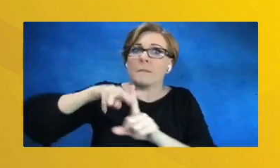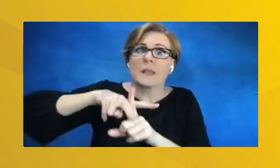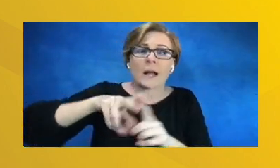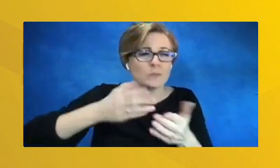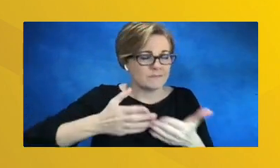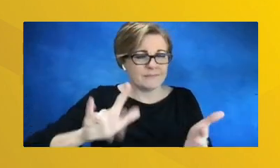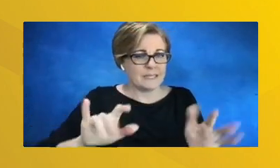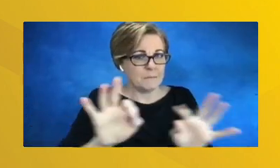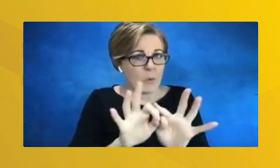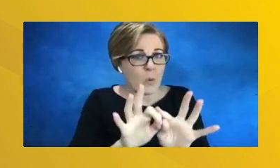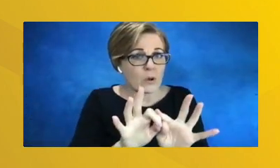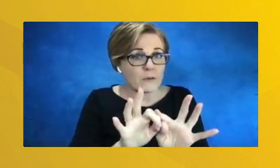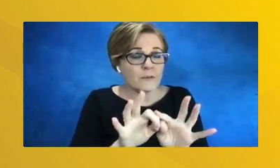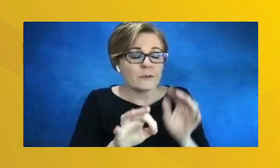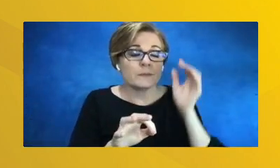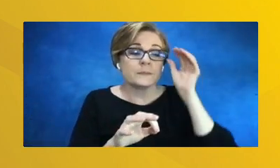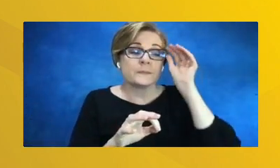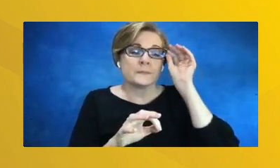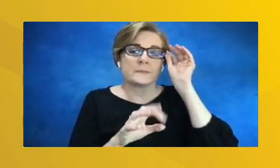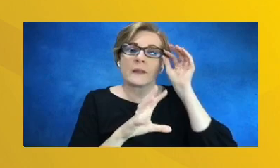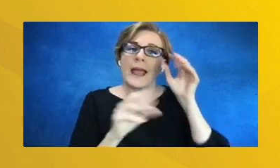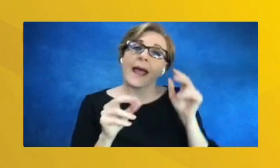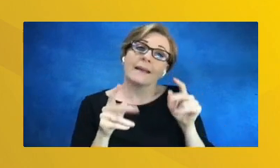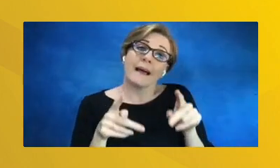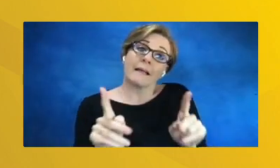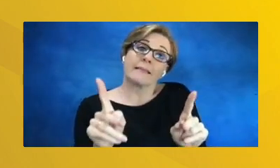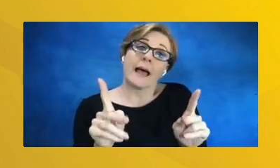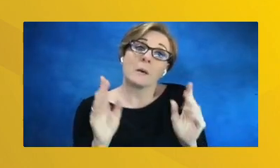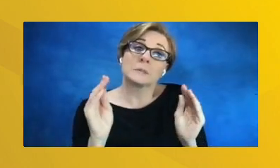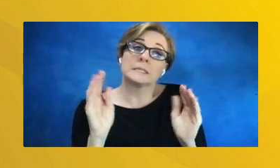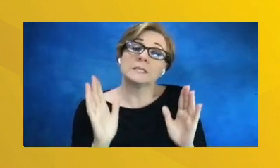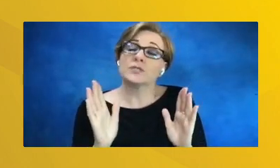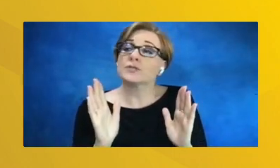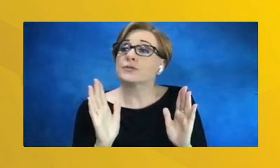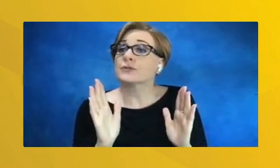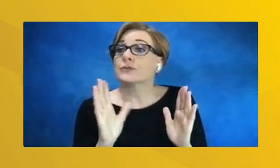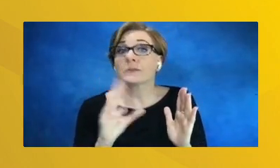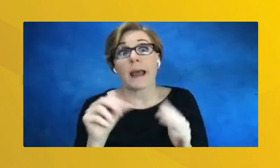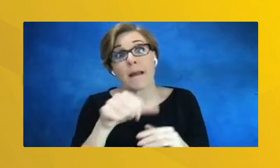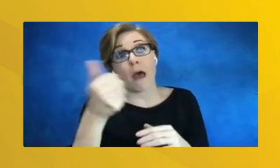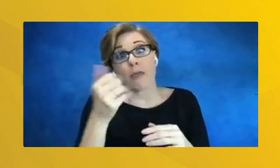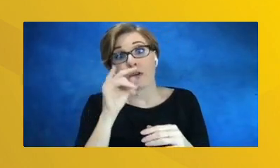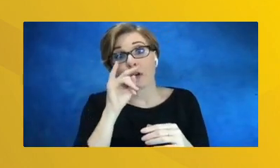and it really allows teachers and other children around them to kind of understand their perspective